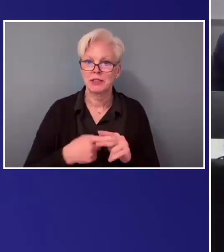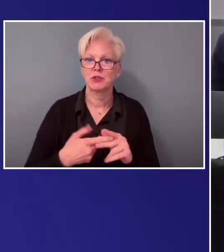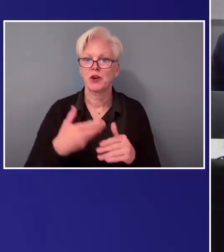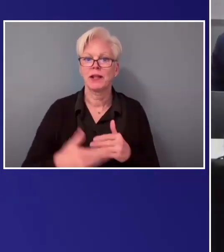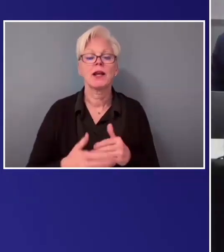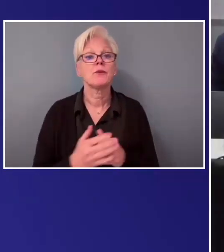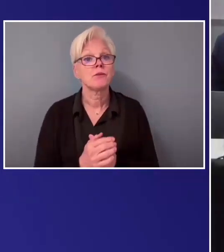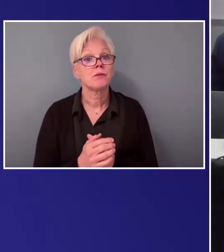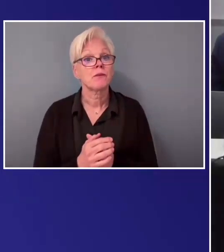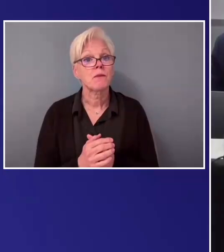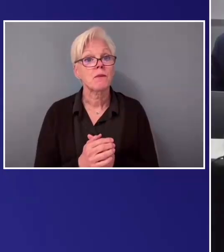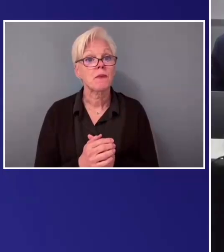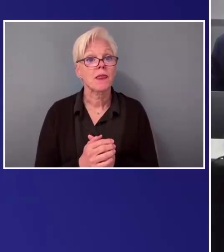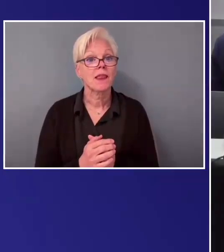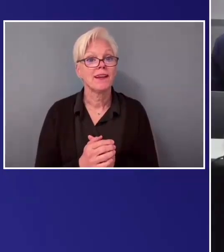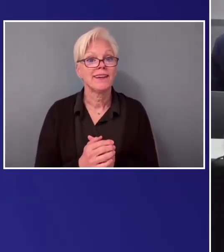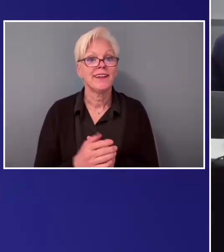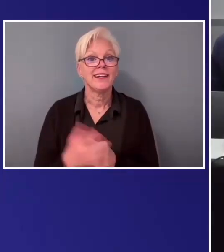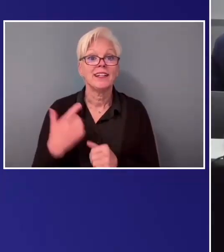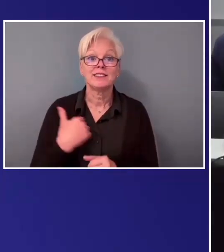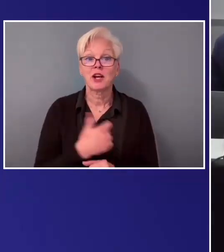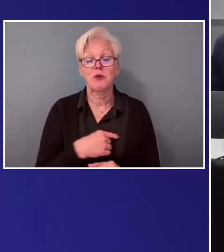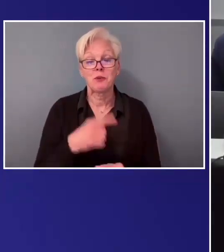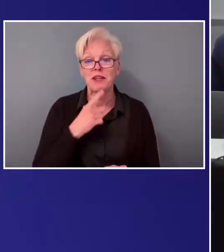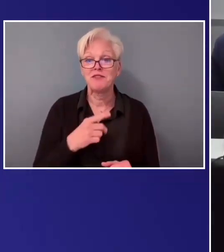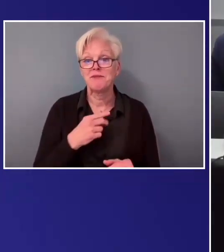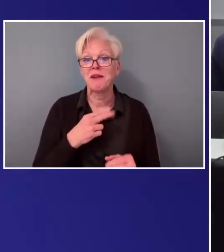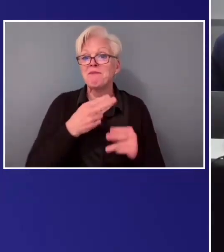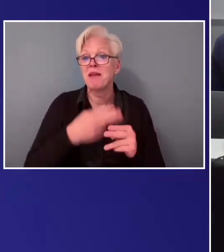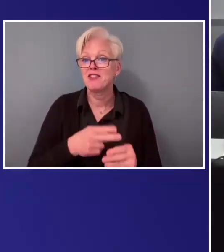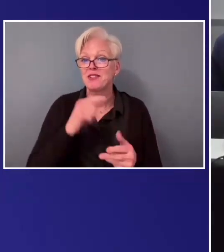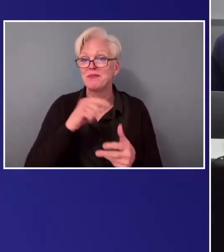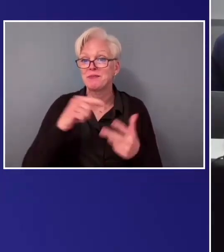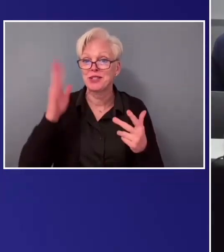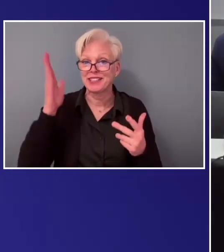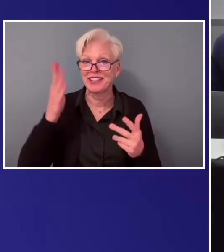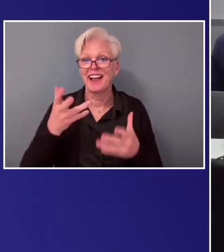So we've, we've been alluding to these presentations quite a bit over the course